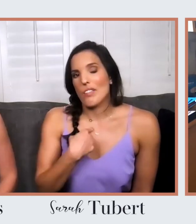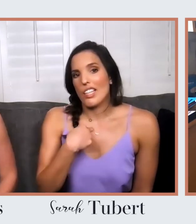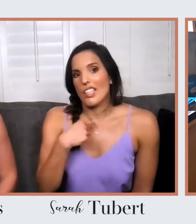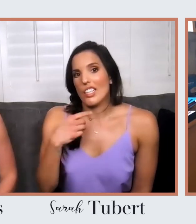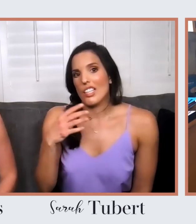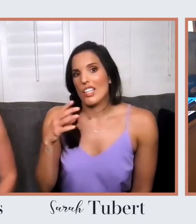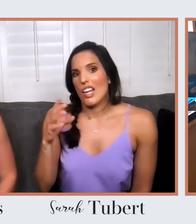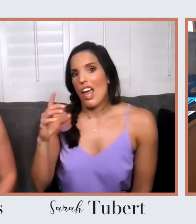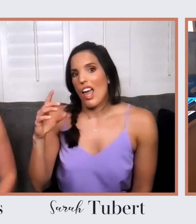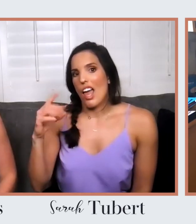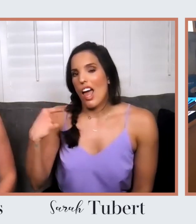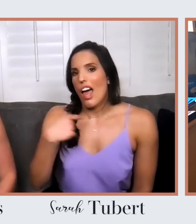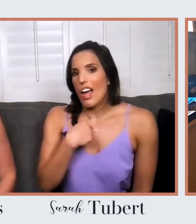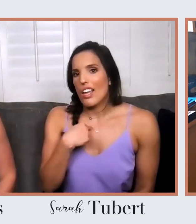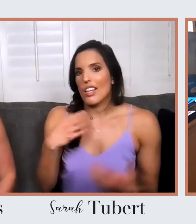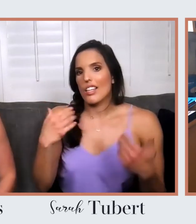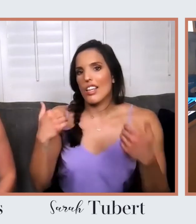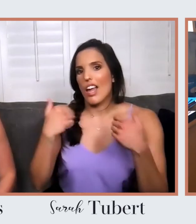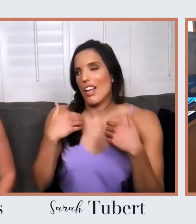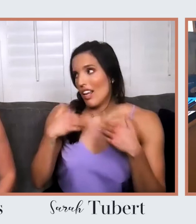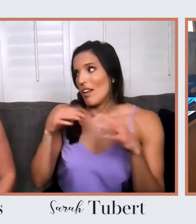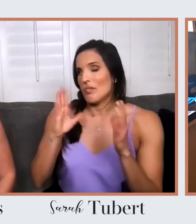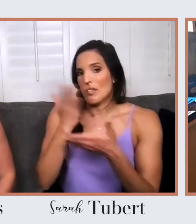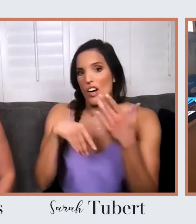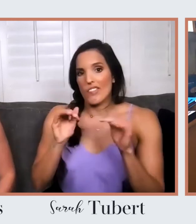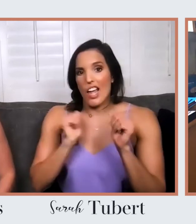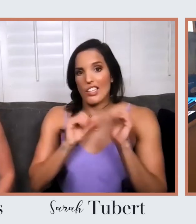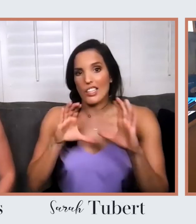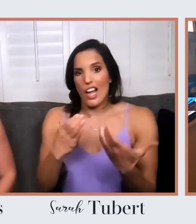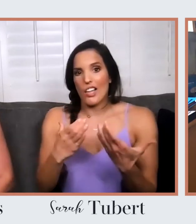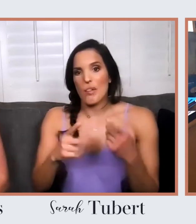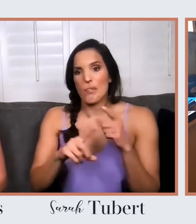I mean, I'm a part of an acting class,